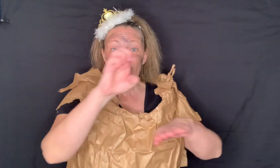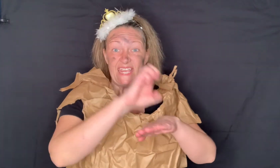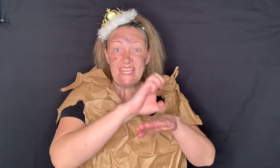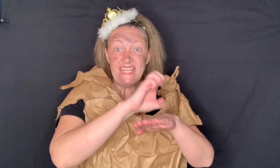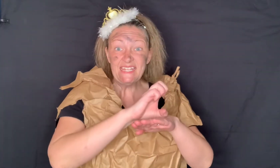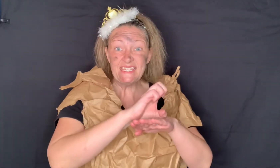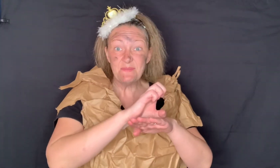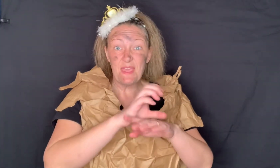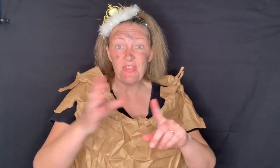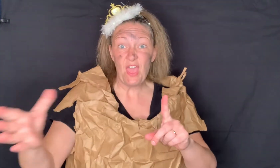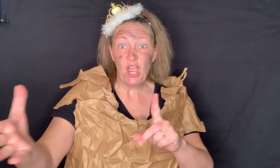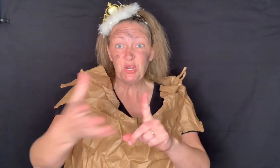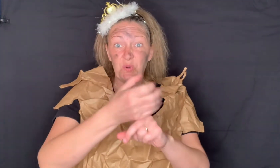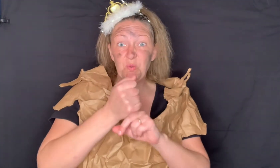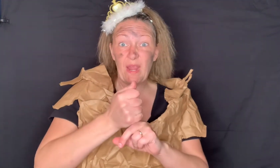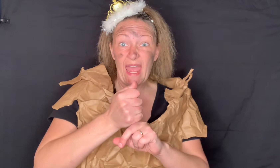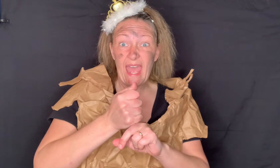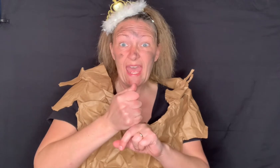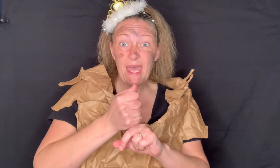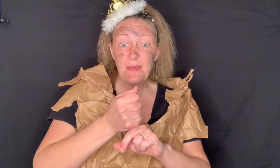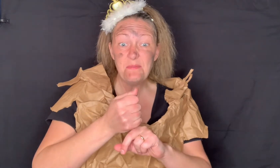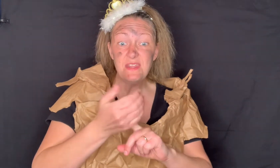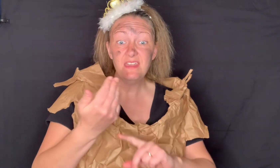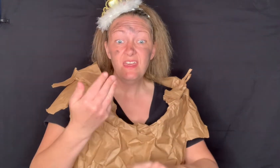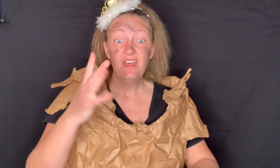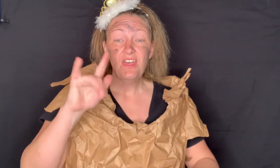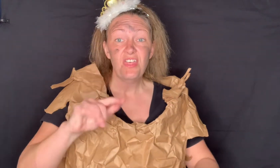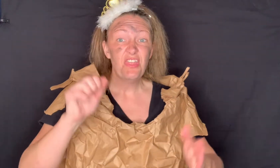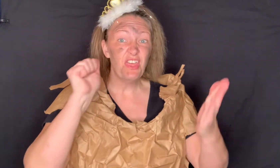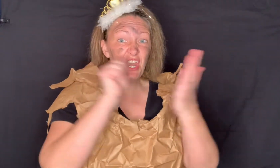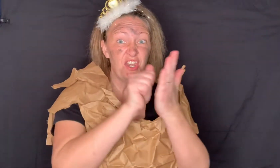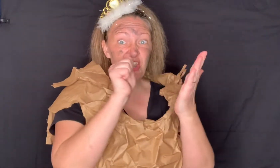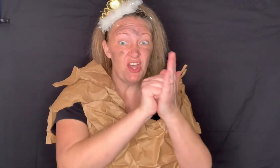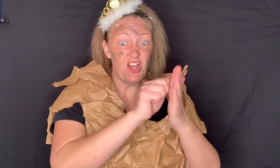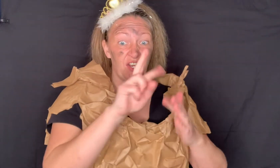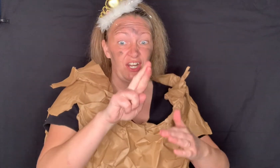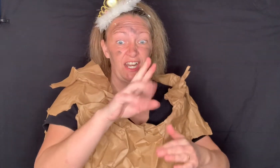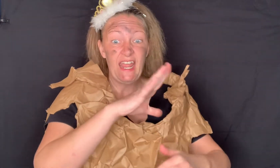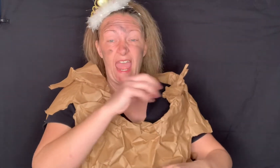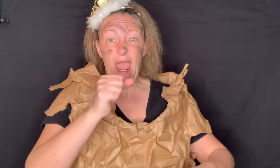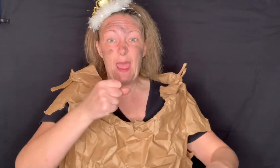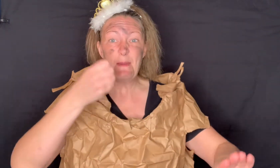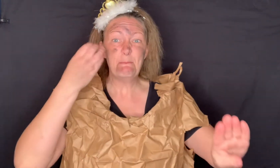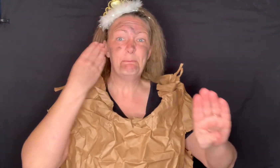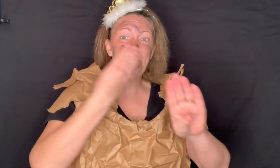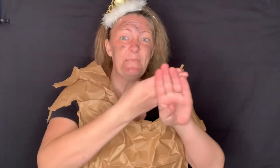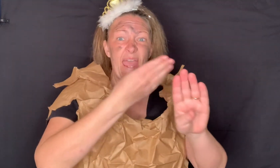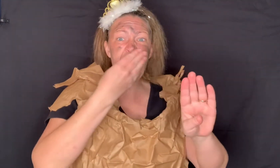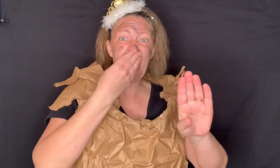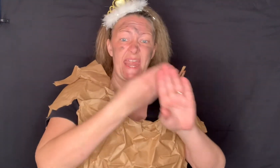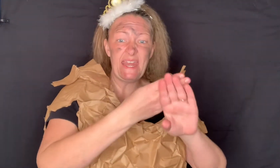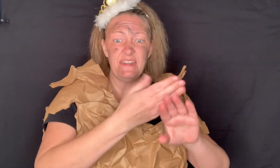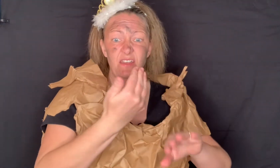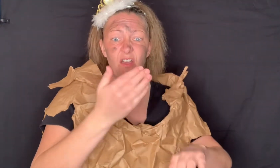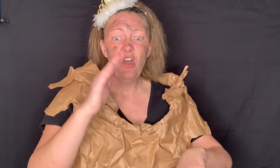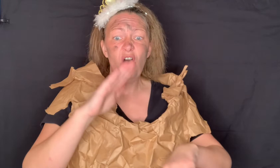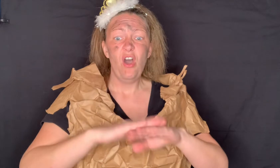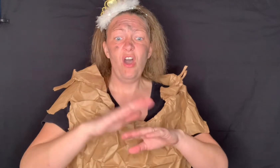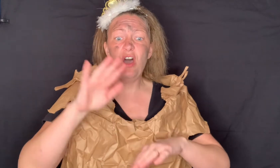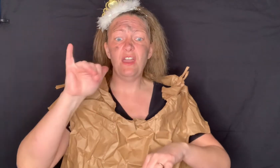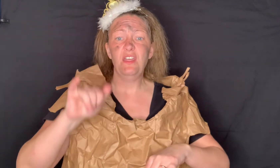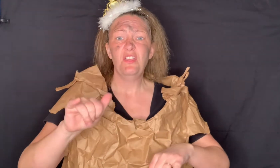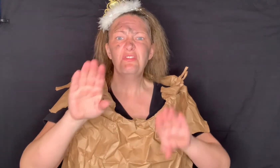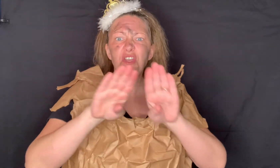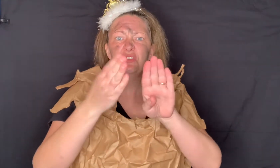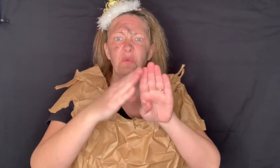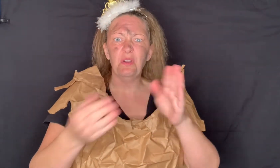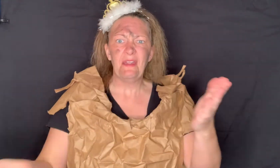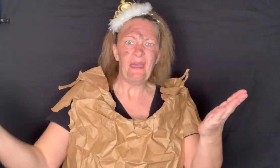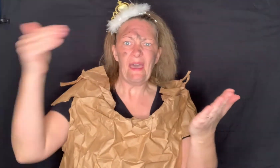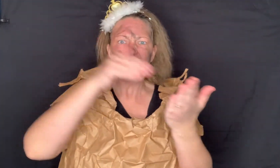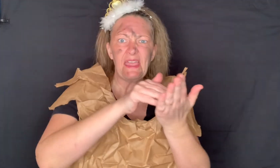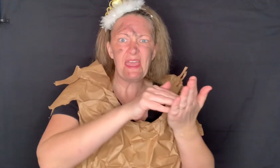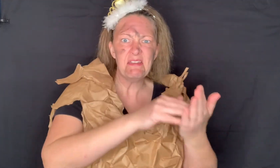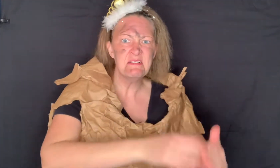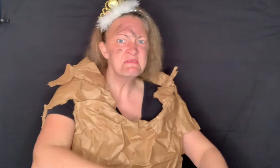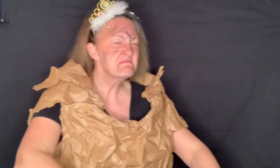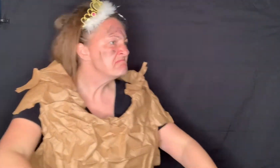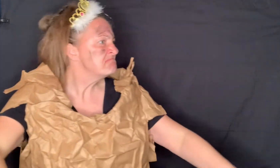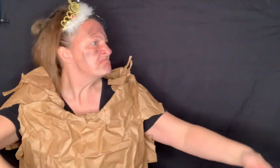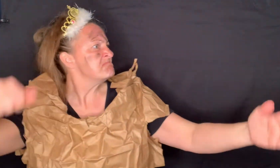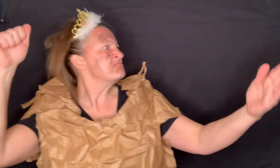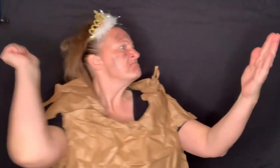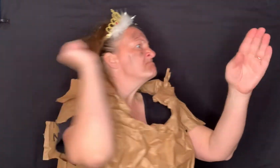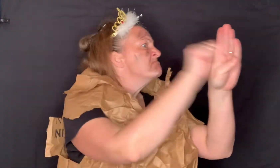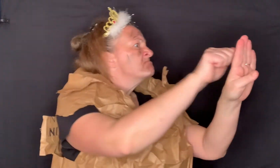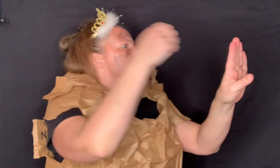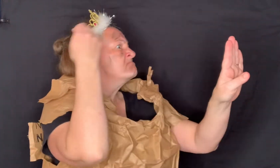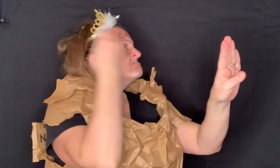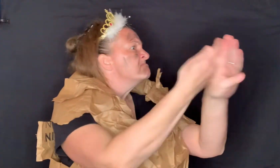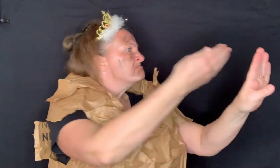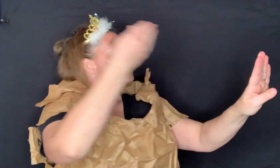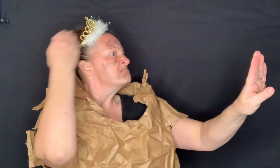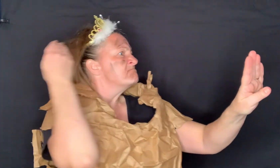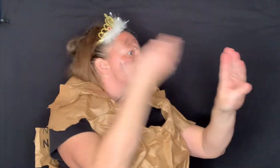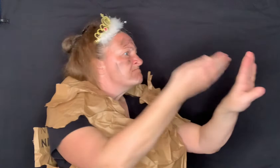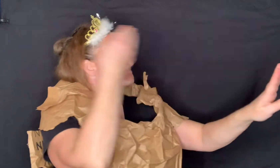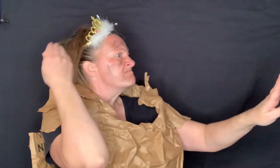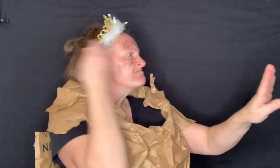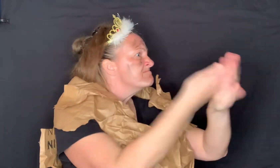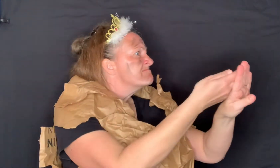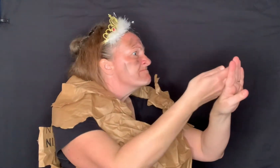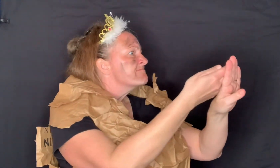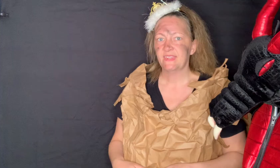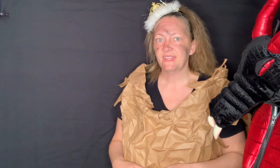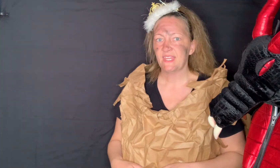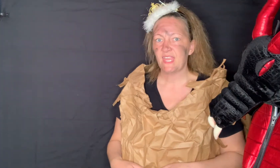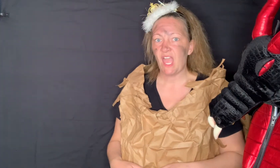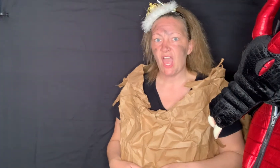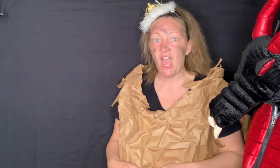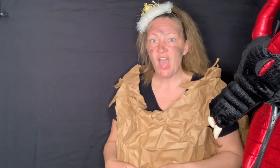Elizabeth grabbed the knocker and banged on the door again.